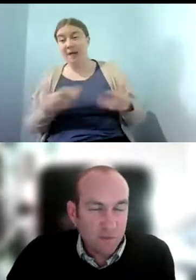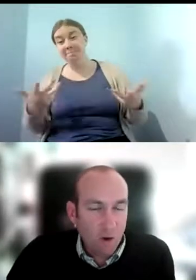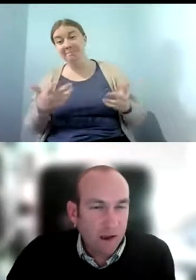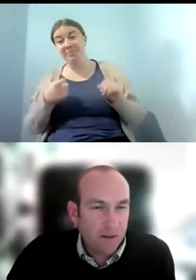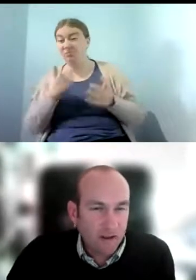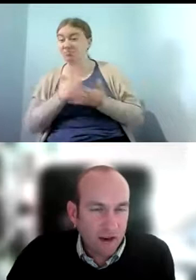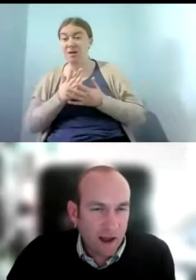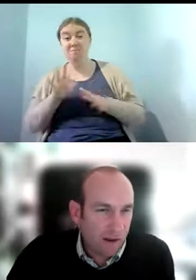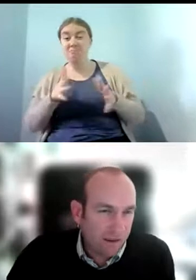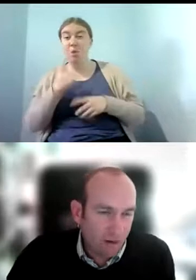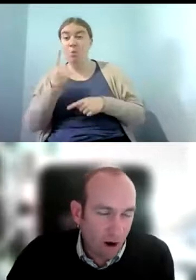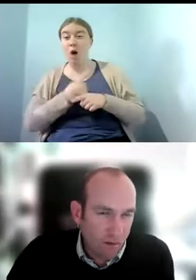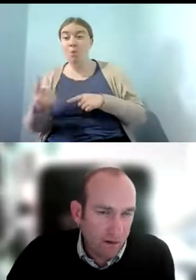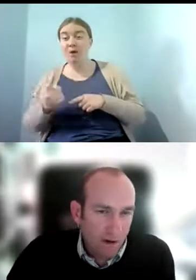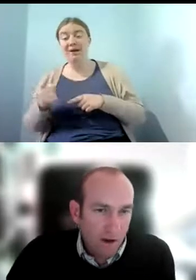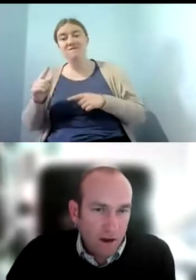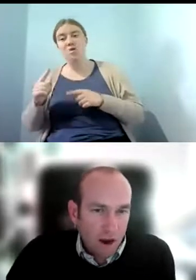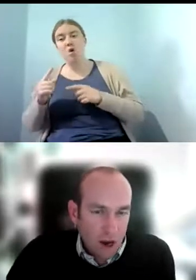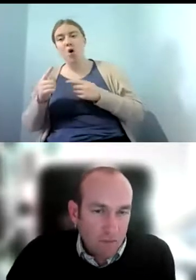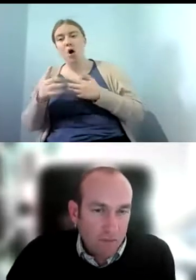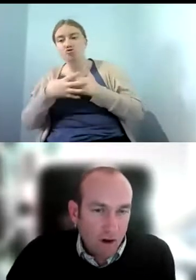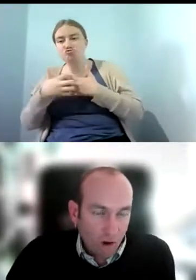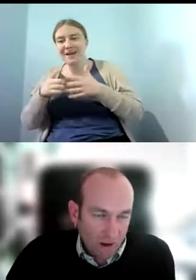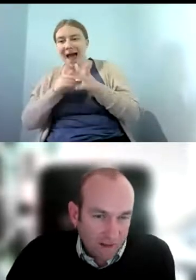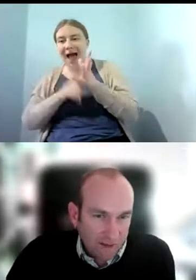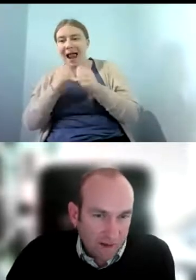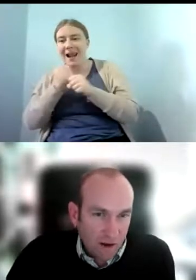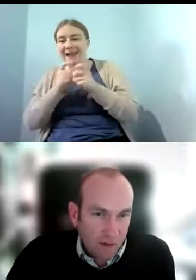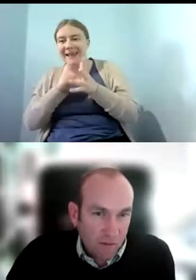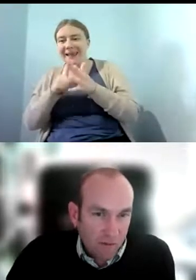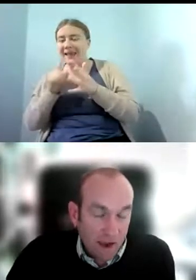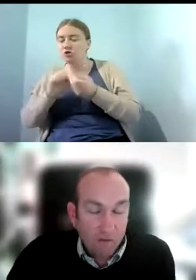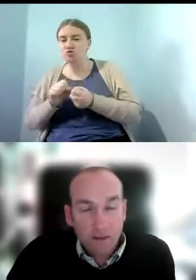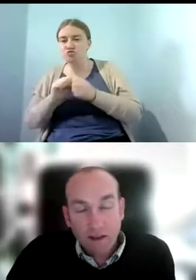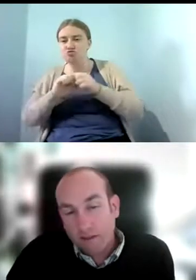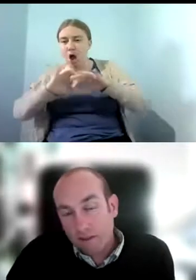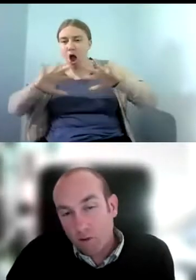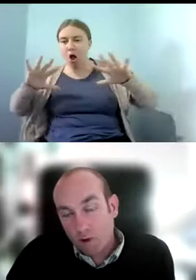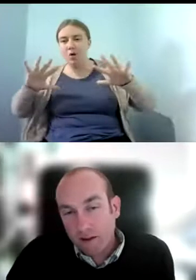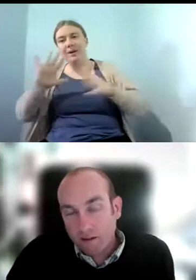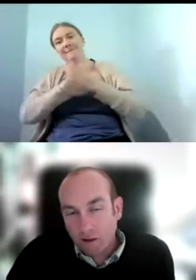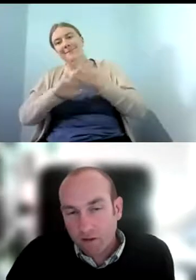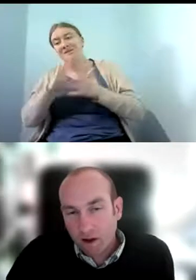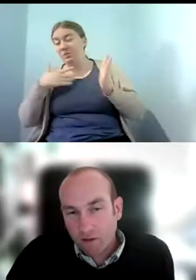week for kind of algae to grow up um on it so yeah that's that's what we'll need to do throughout the